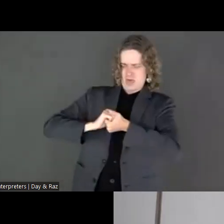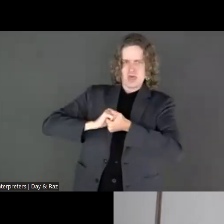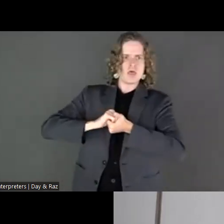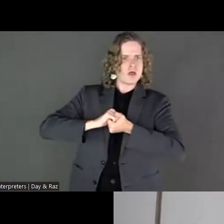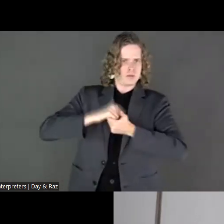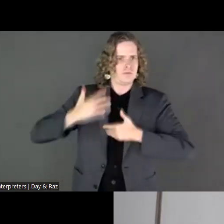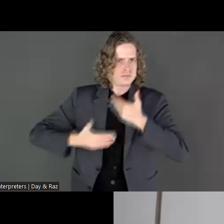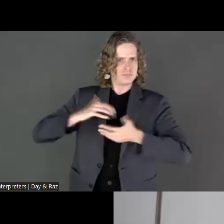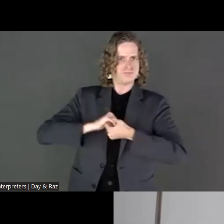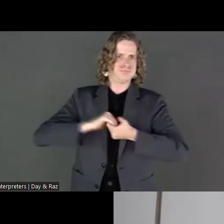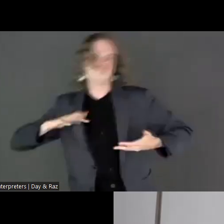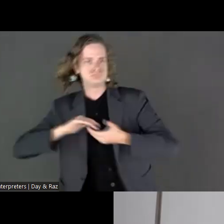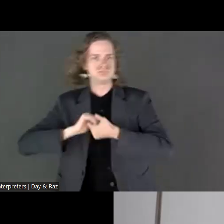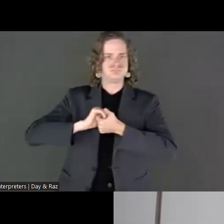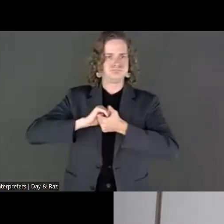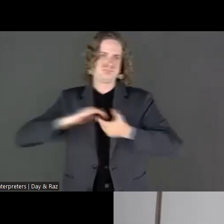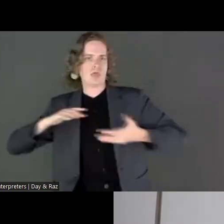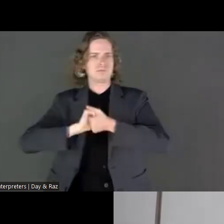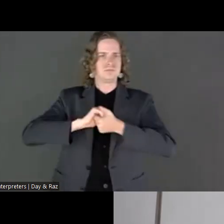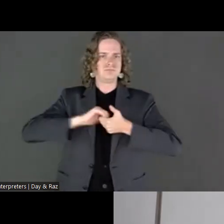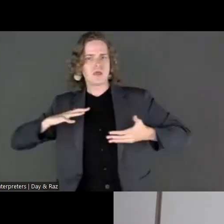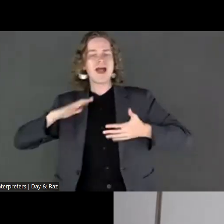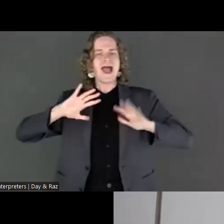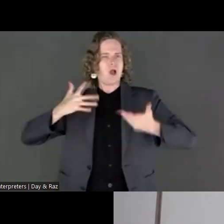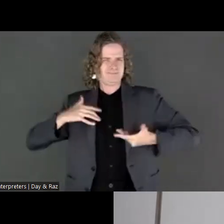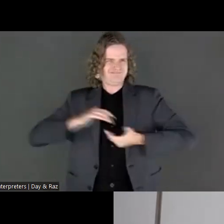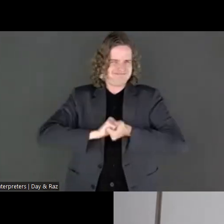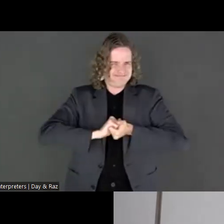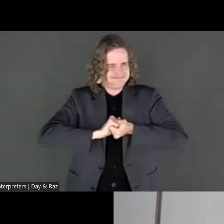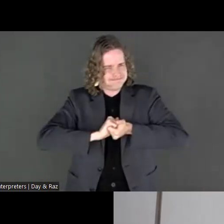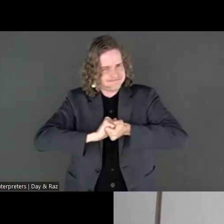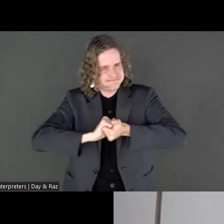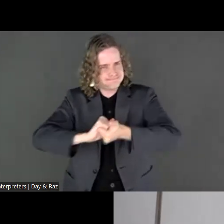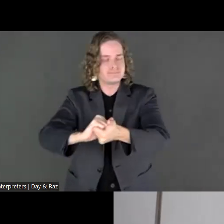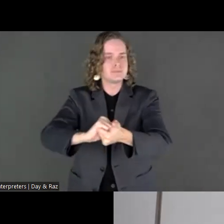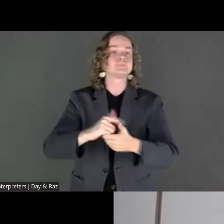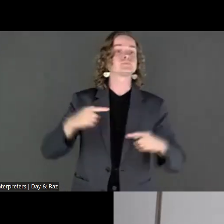humanitarian actors and local OPDs will share their perspectives on